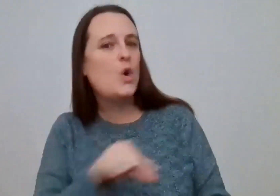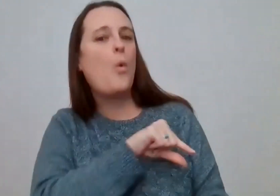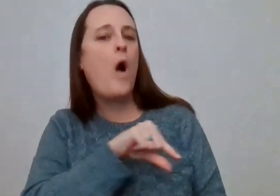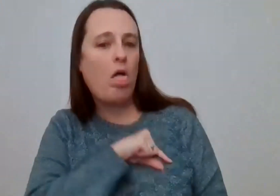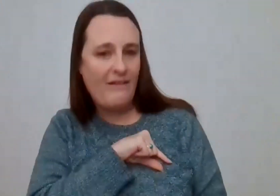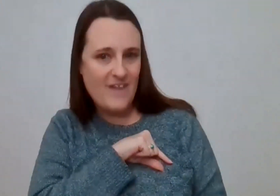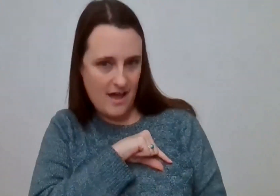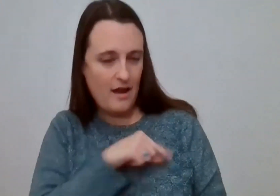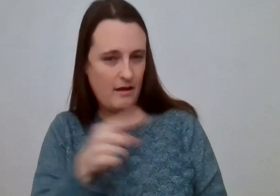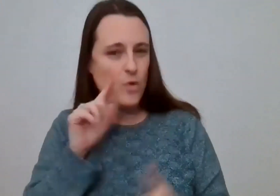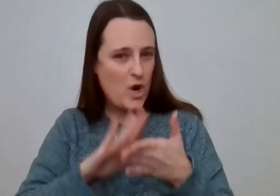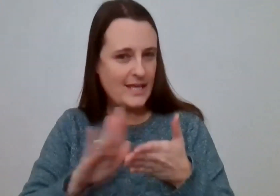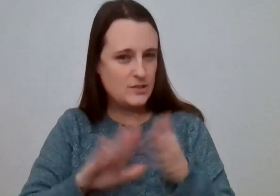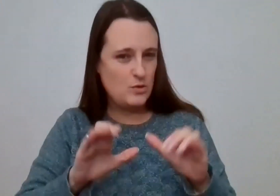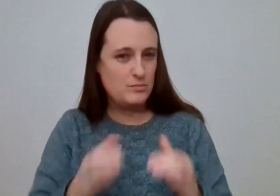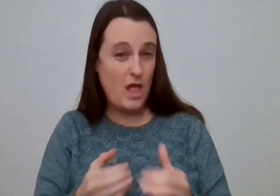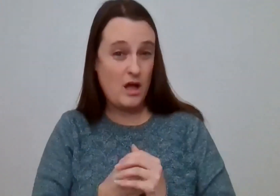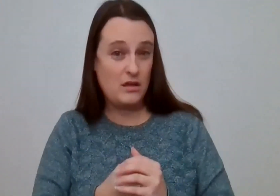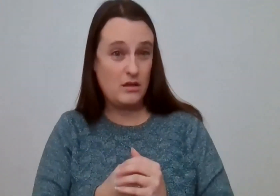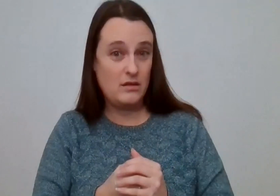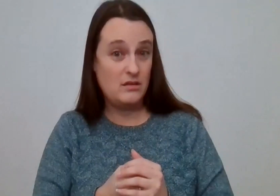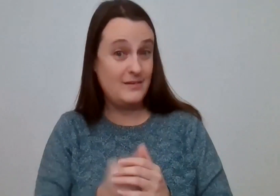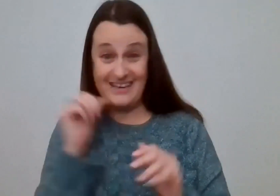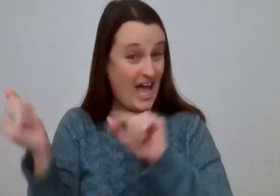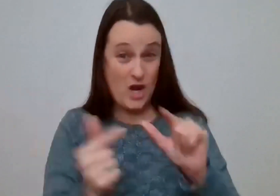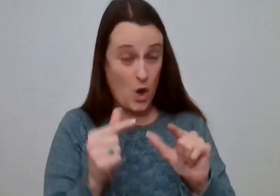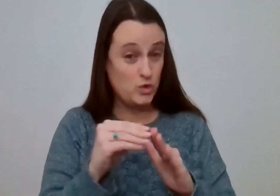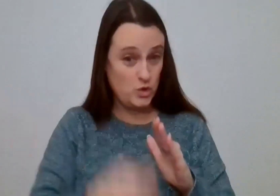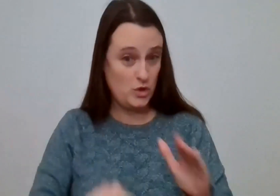so some of their courses may stay at eight or may stay at seven with the study block